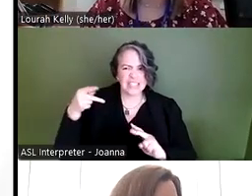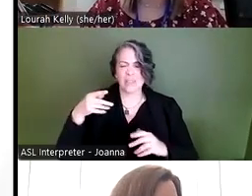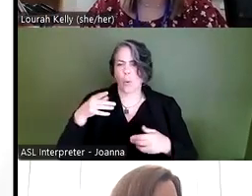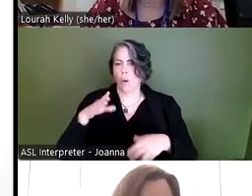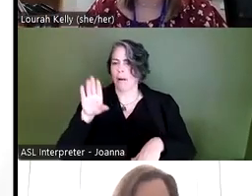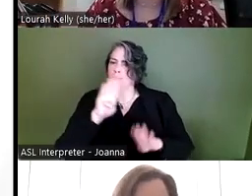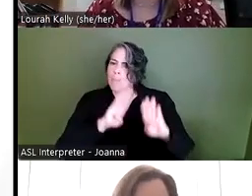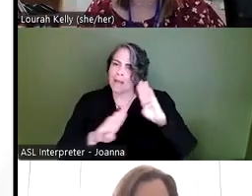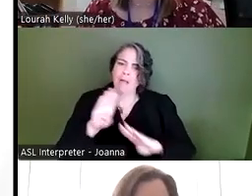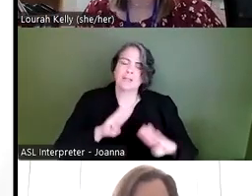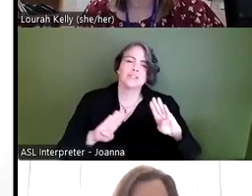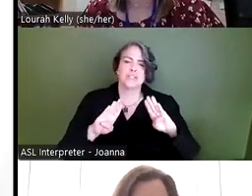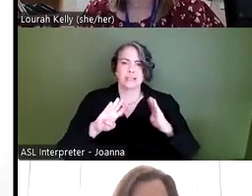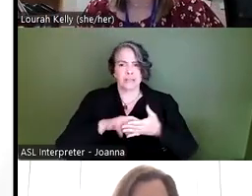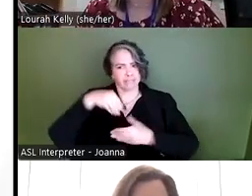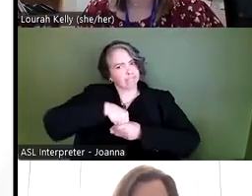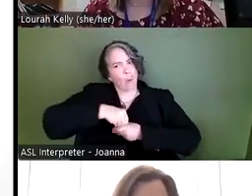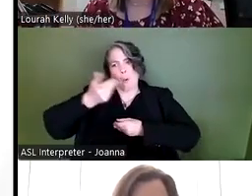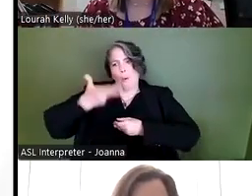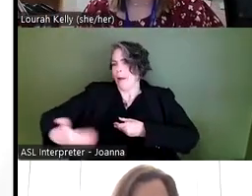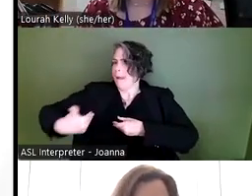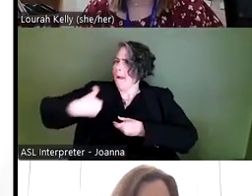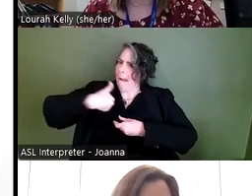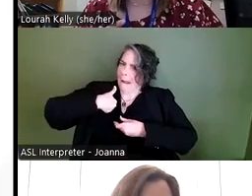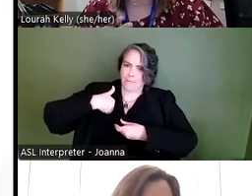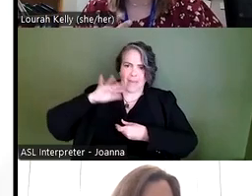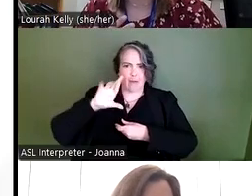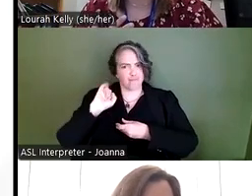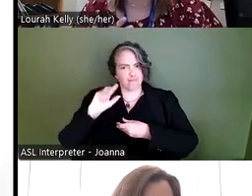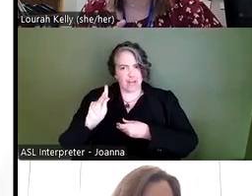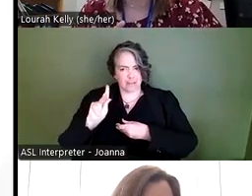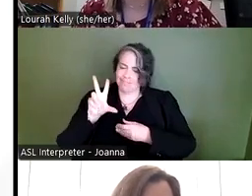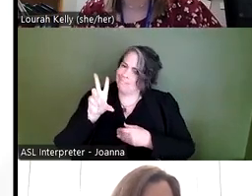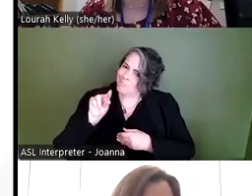substance use and mental health difficulties. This risk is related to prejudice and discrimination